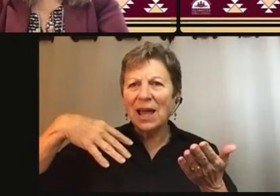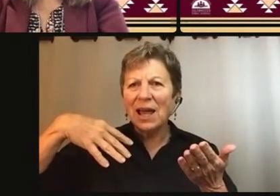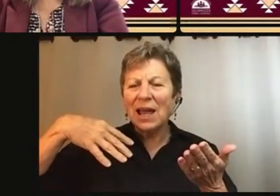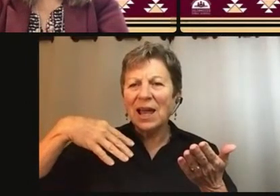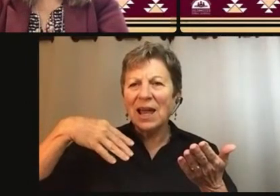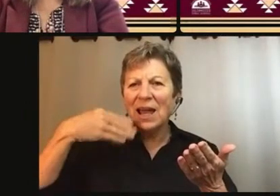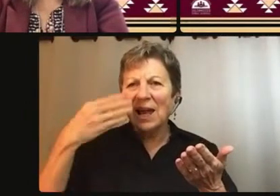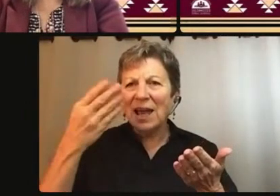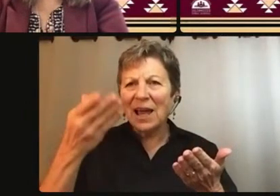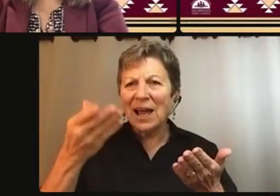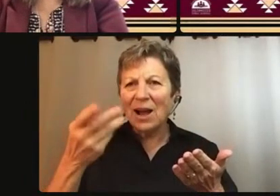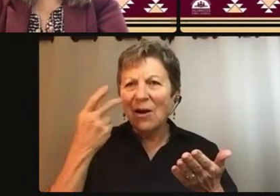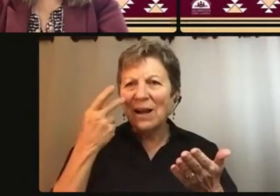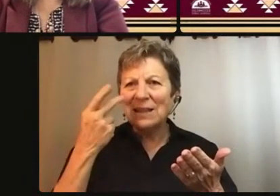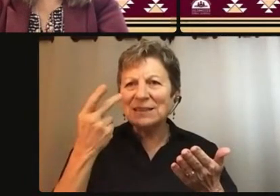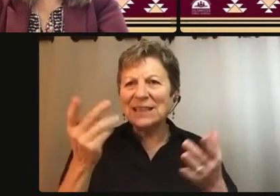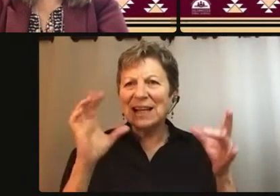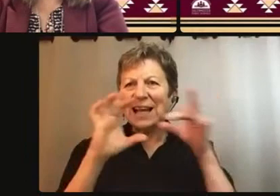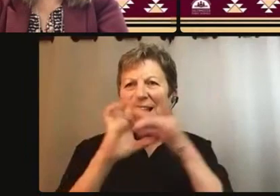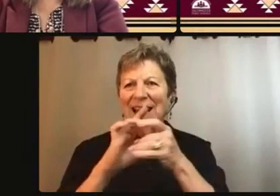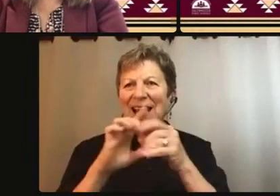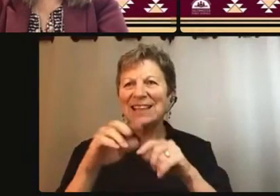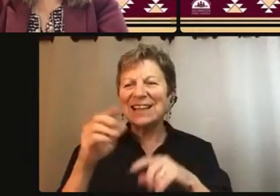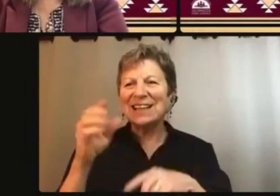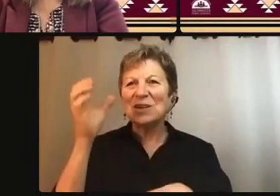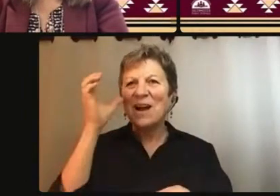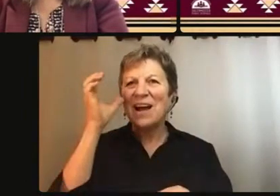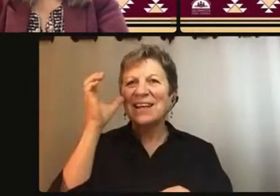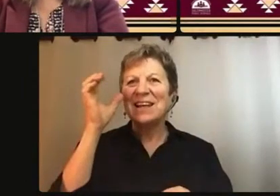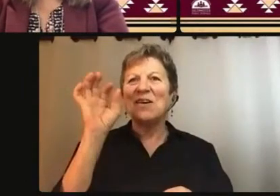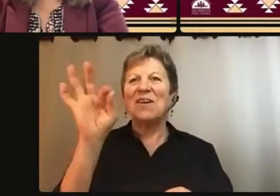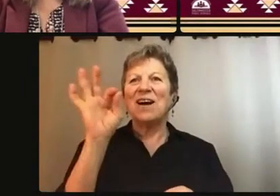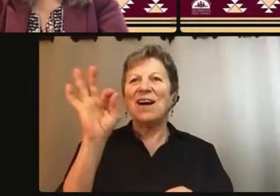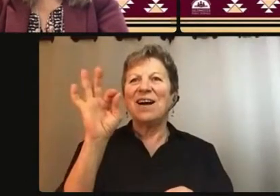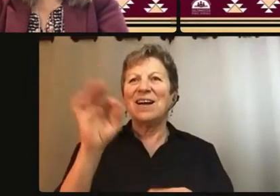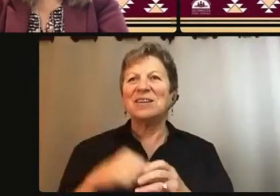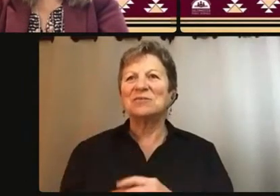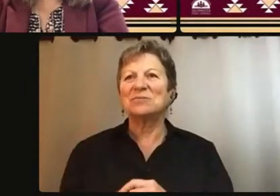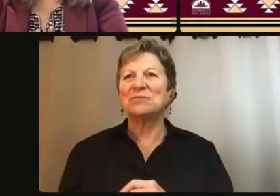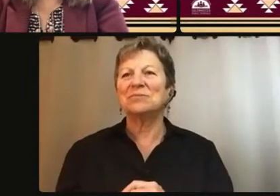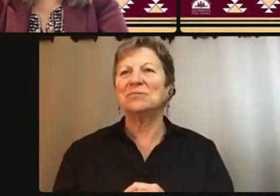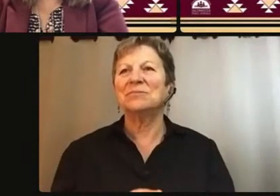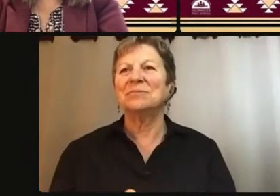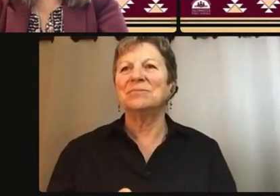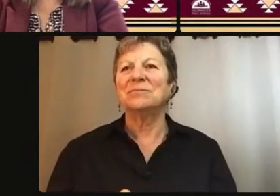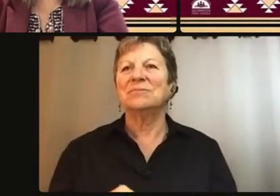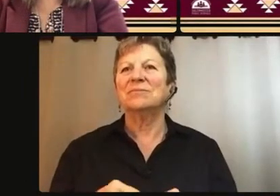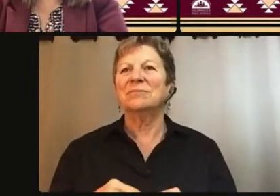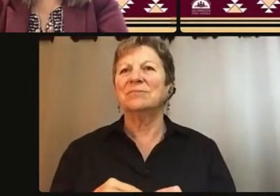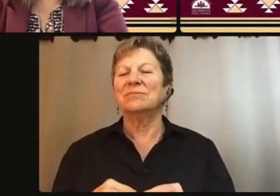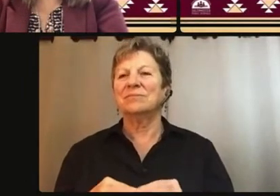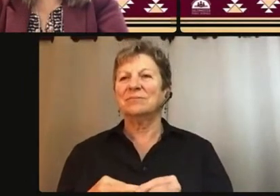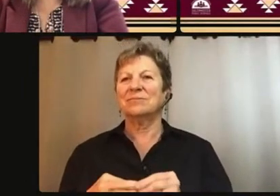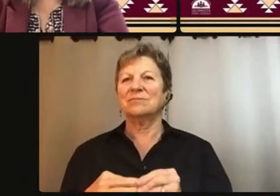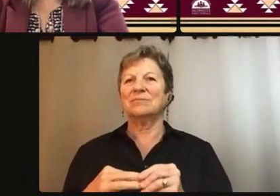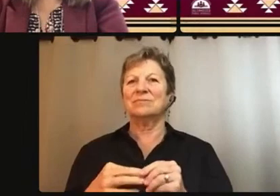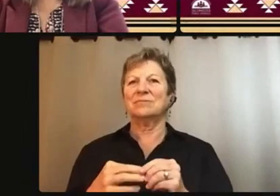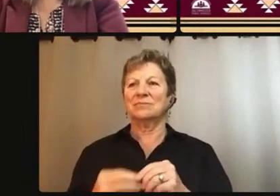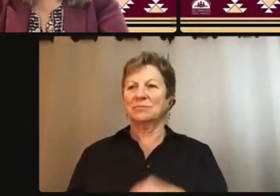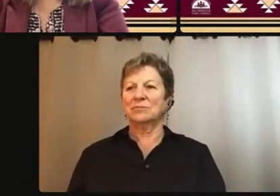STEPHANIE YET APPLIES ON LOOKS LIKE THEY'RE CONNECTING TO